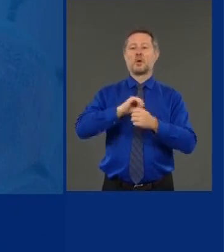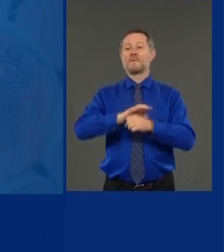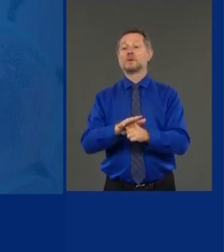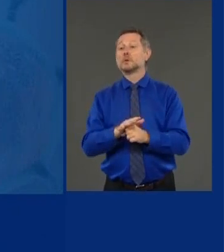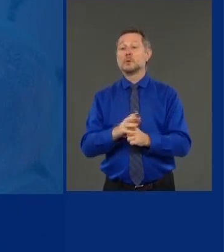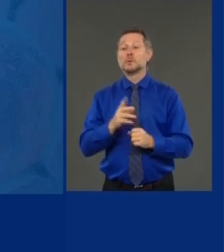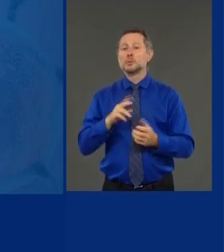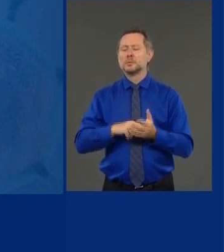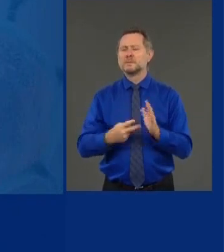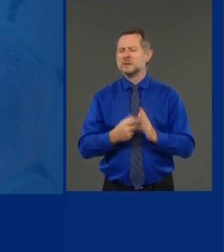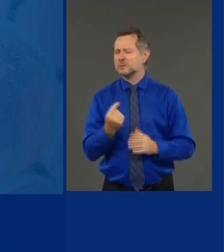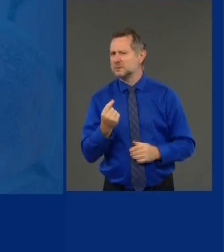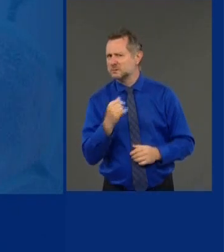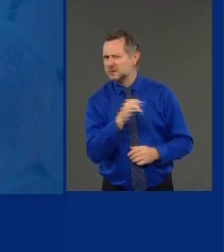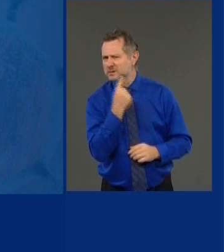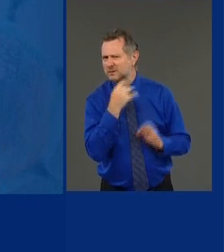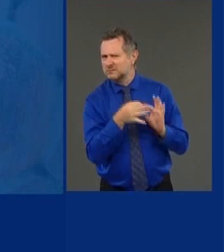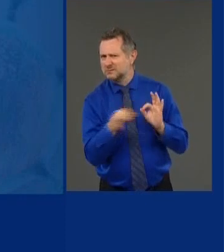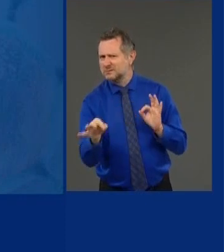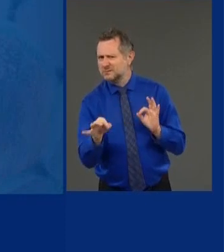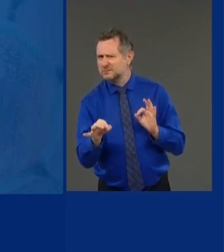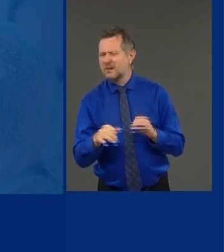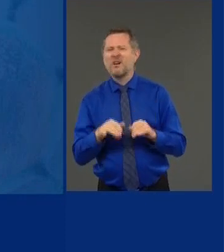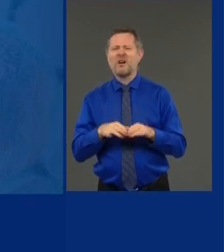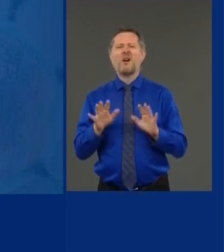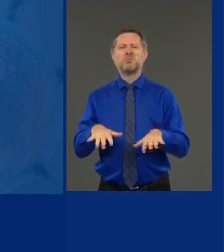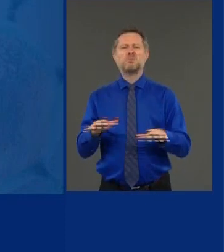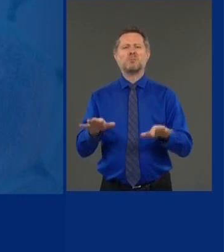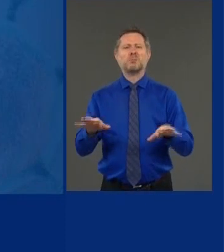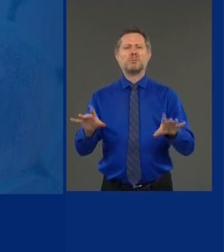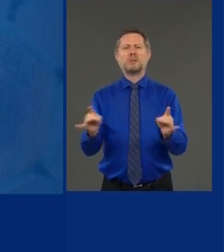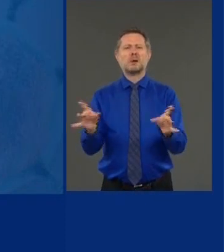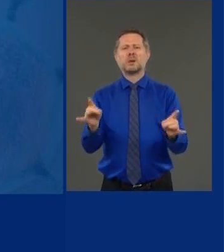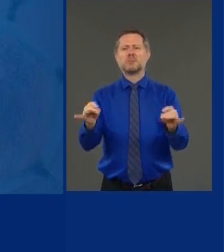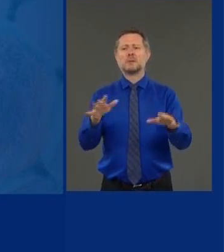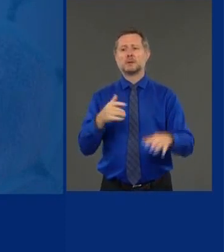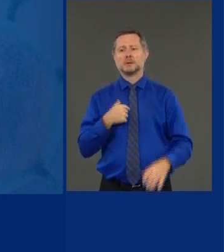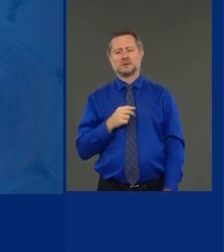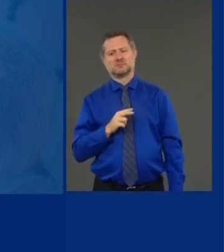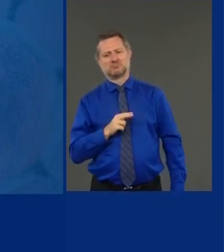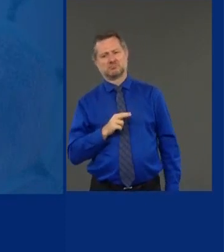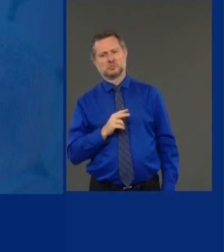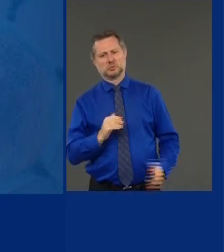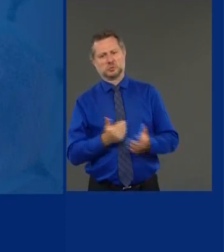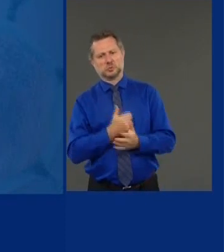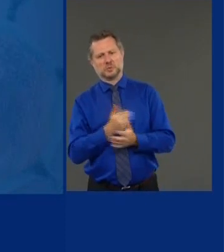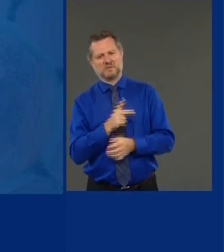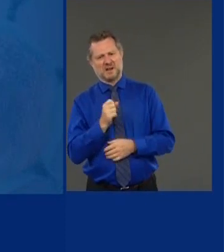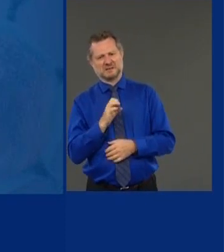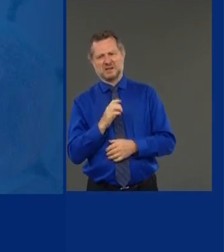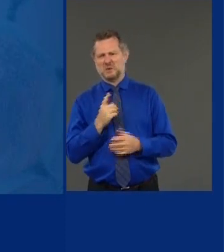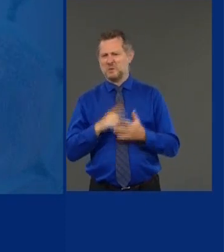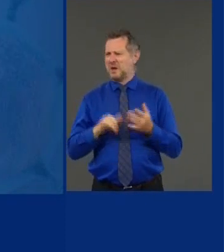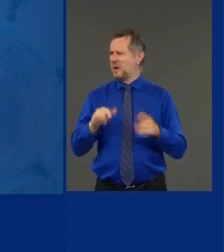NOW SAYING. WE ENTERED A NEW PHASE OF COVID. WHAT'S THE NEW PHASE? EXTENSIVE SPREAD.